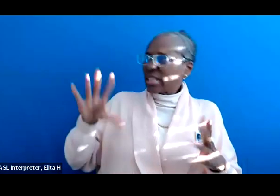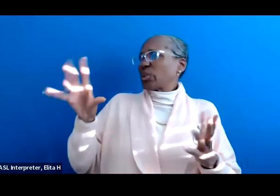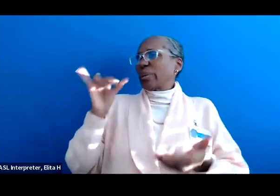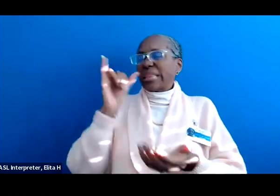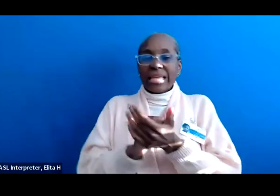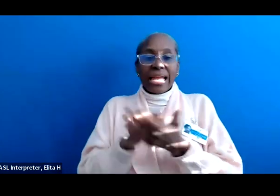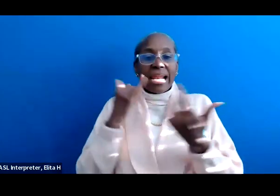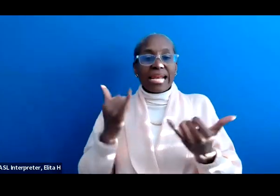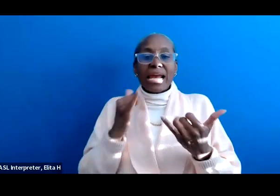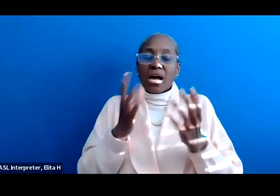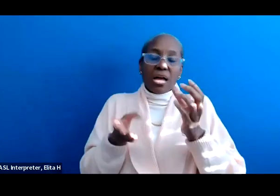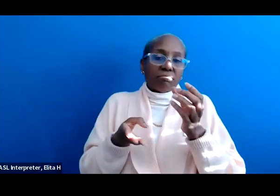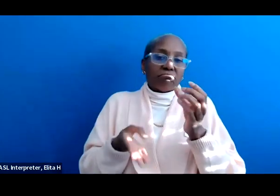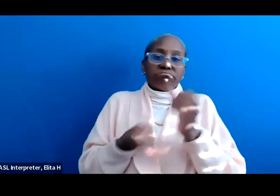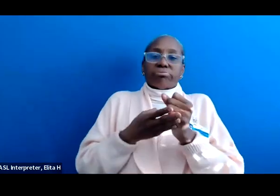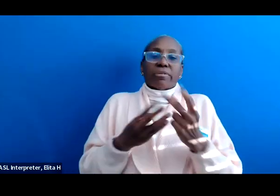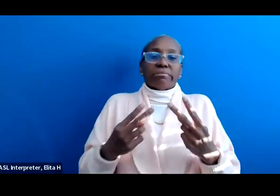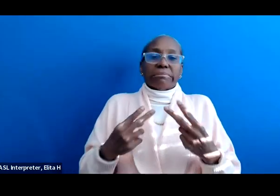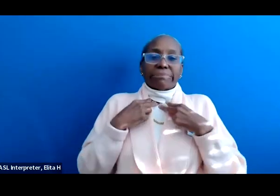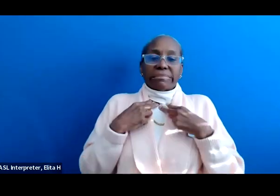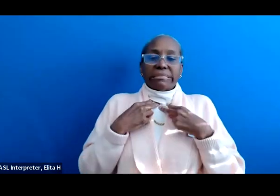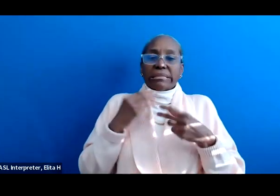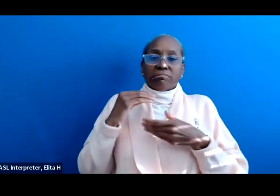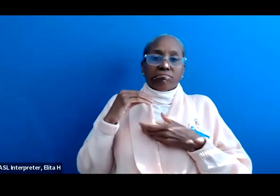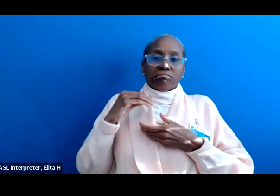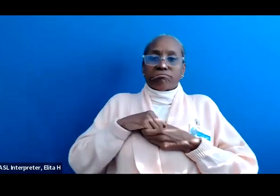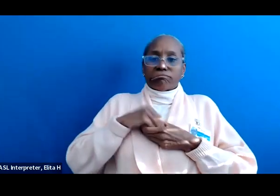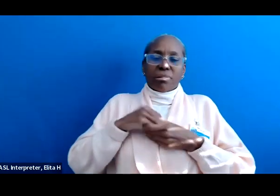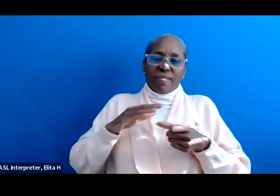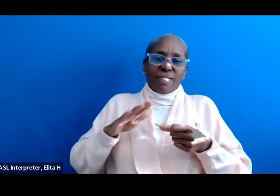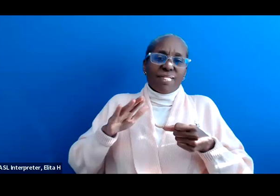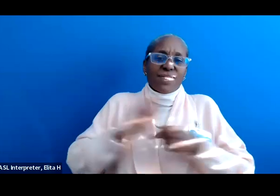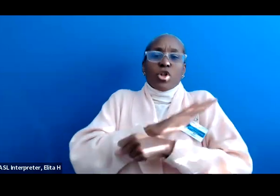Now I have this impaction.” And it's like, well, yeah, that's what happens. You have to do it.